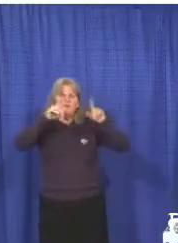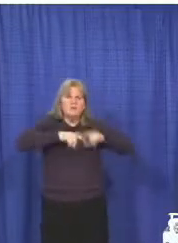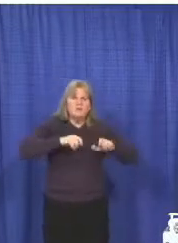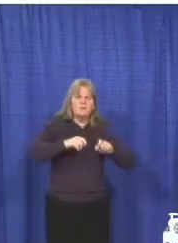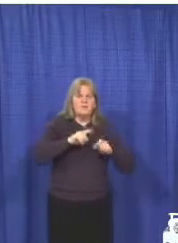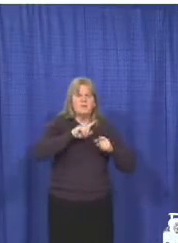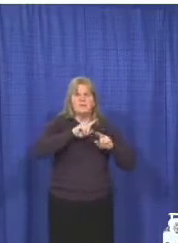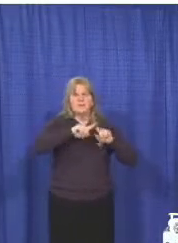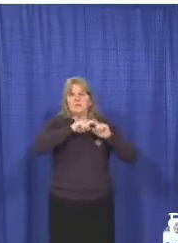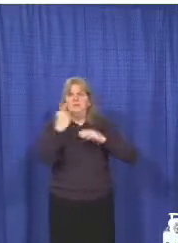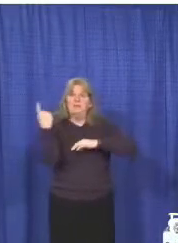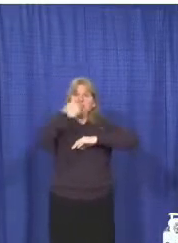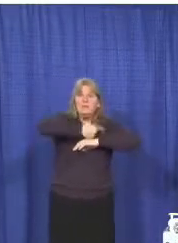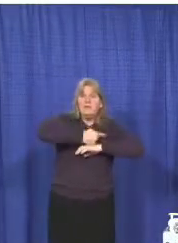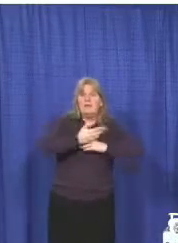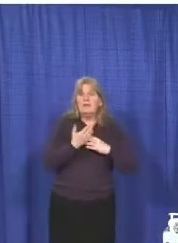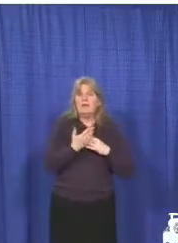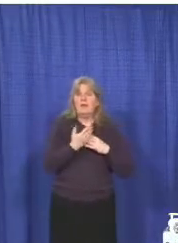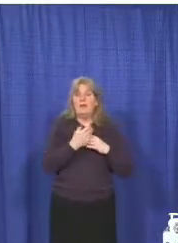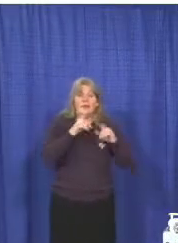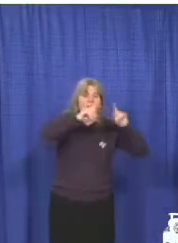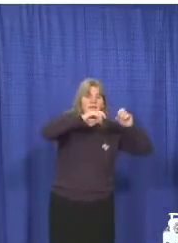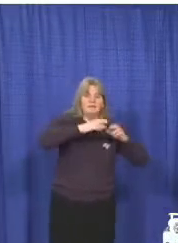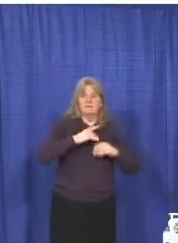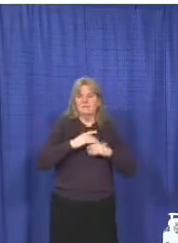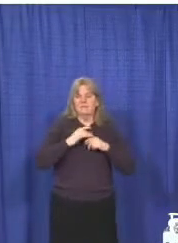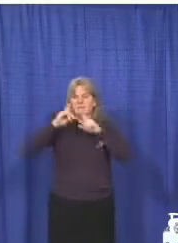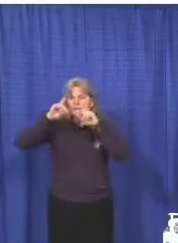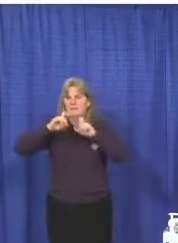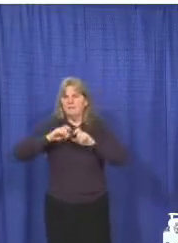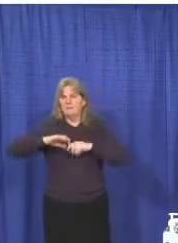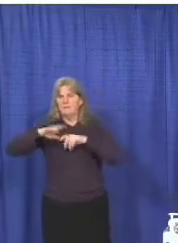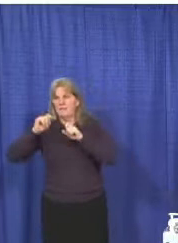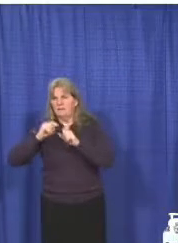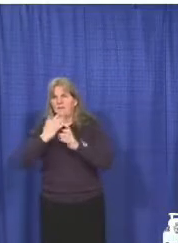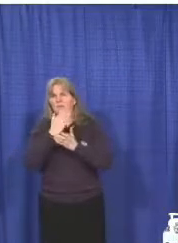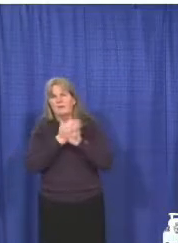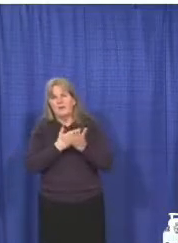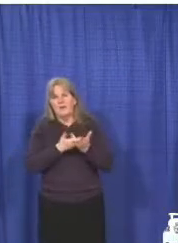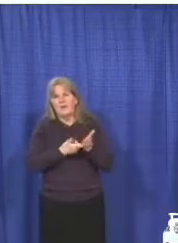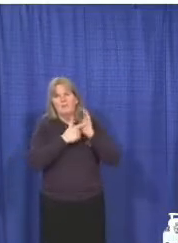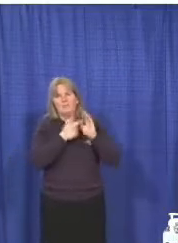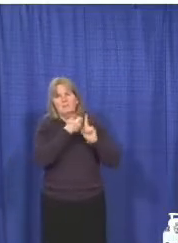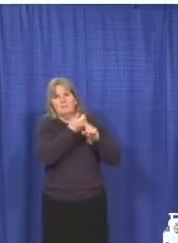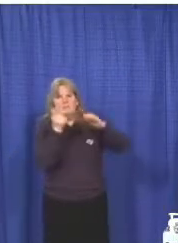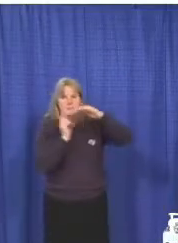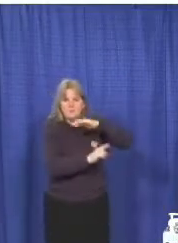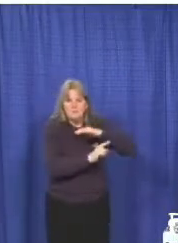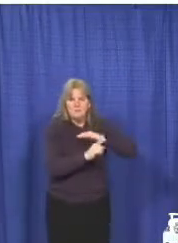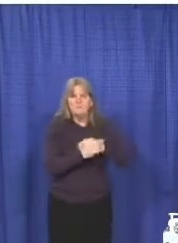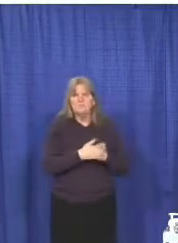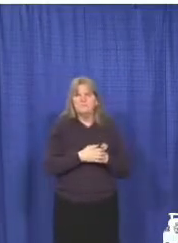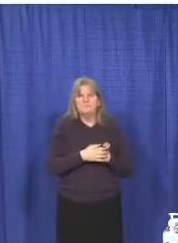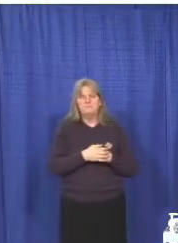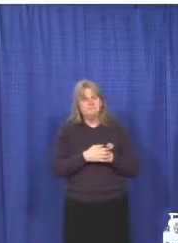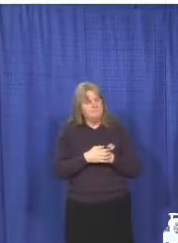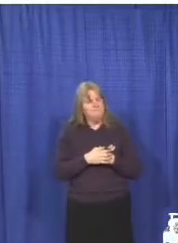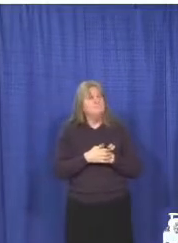testing programs with some degree of self-isolation but some degree is also generally